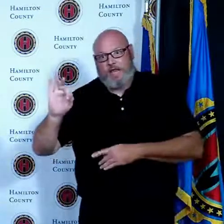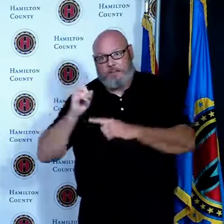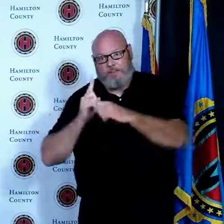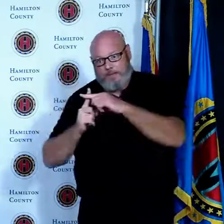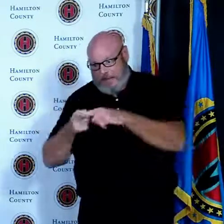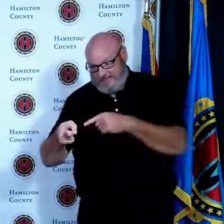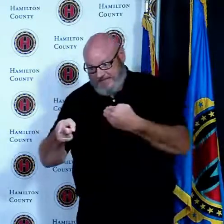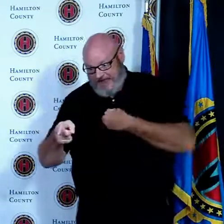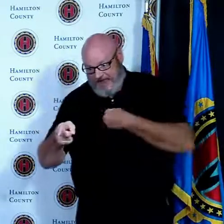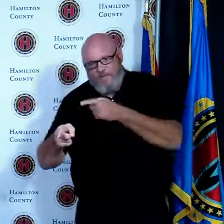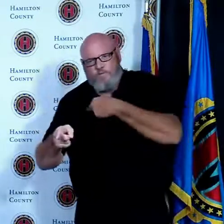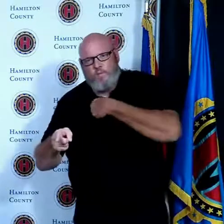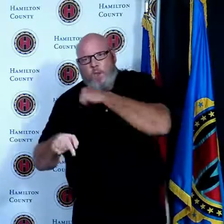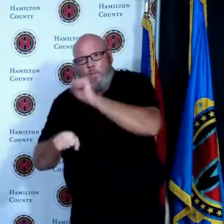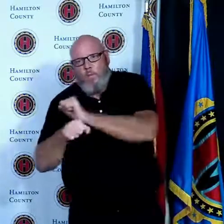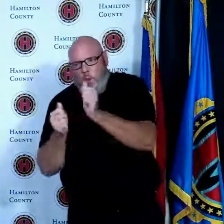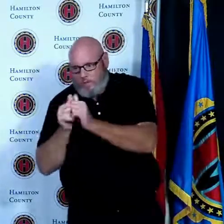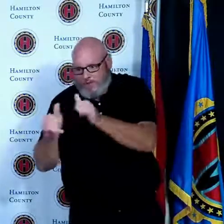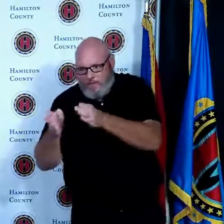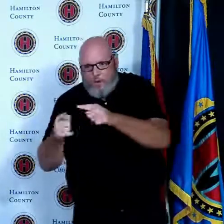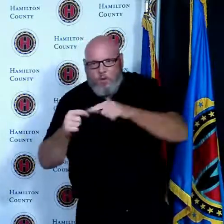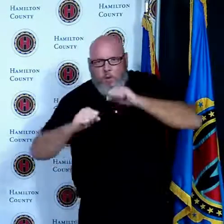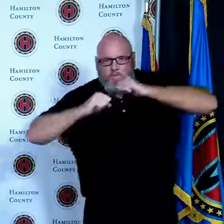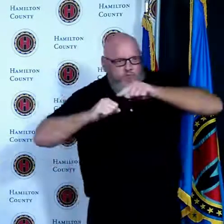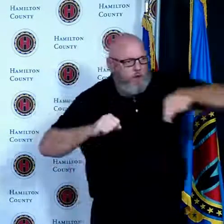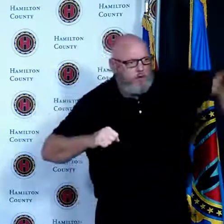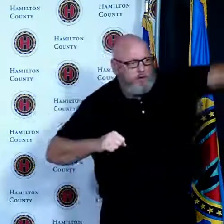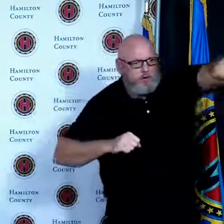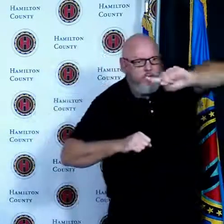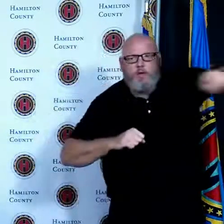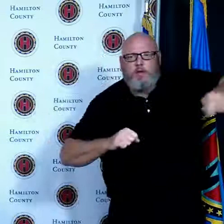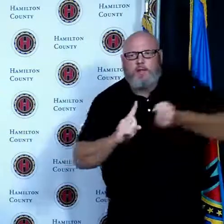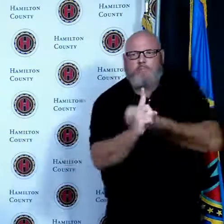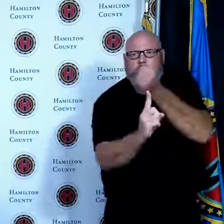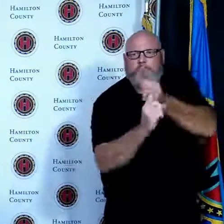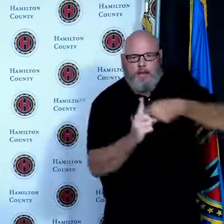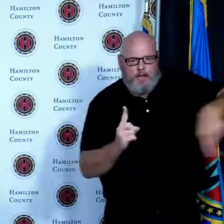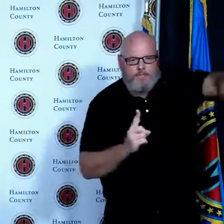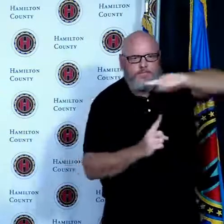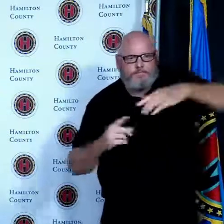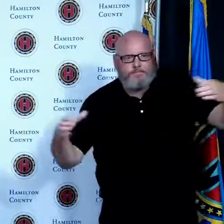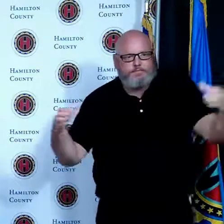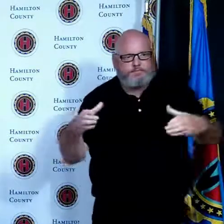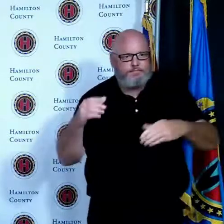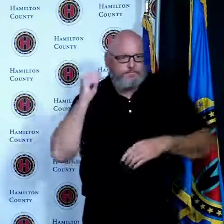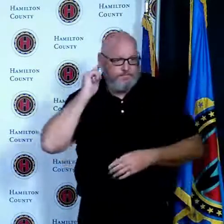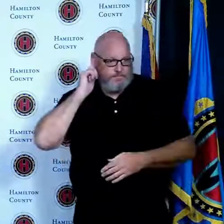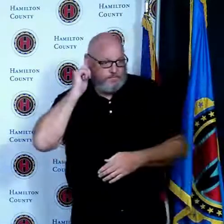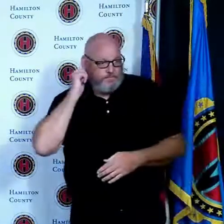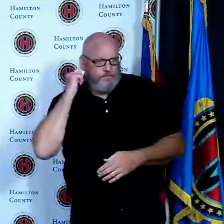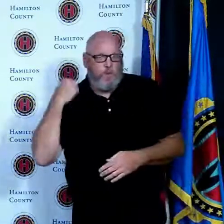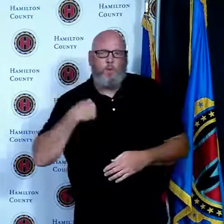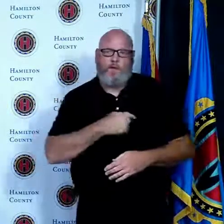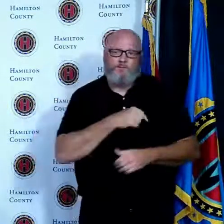will also respect privacy and go directly to the people who need the testing instead of trying to find us